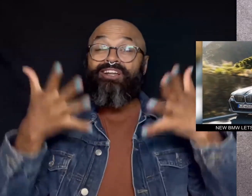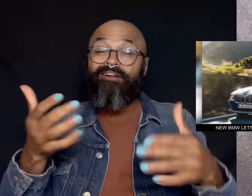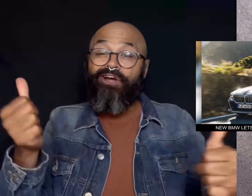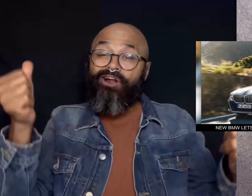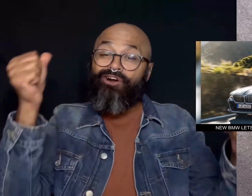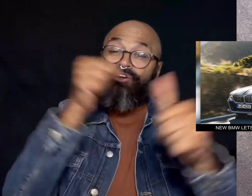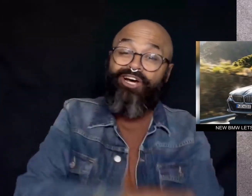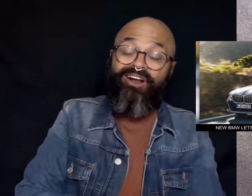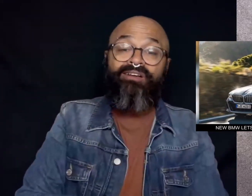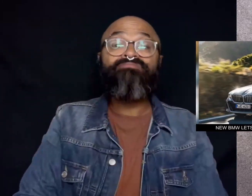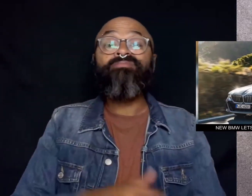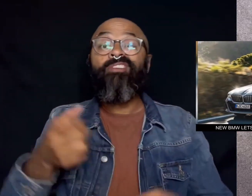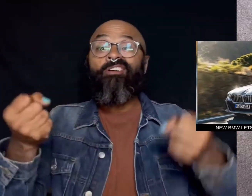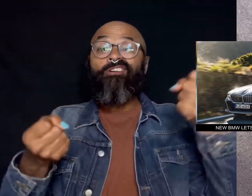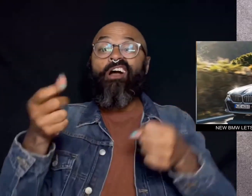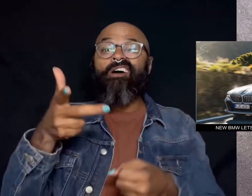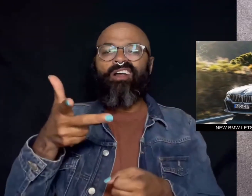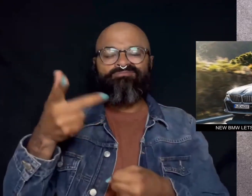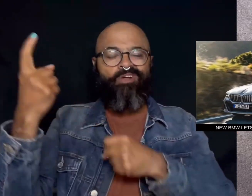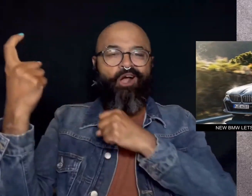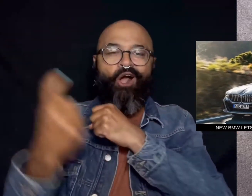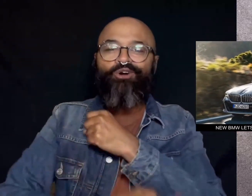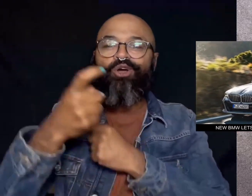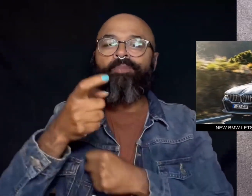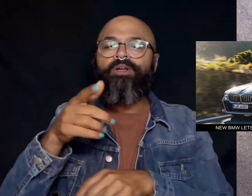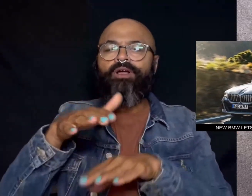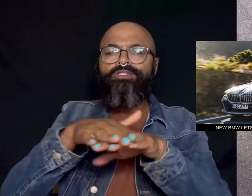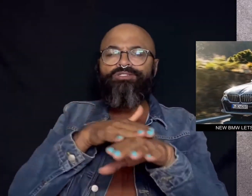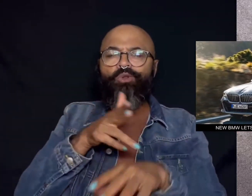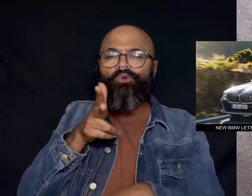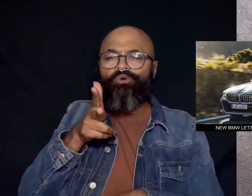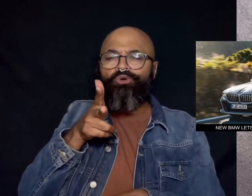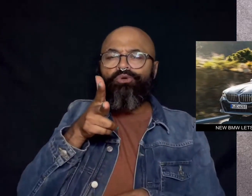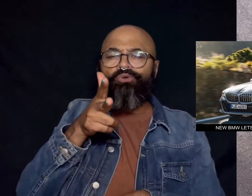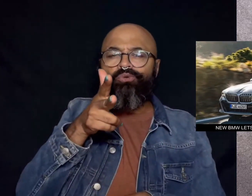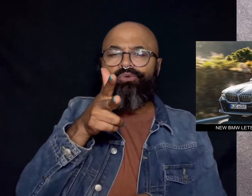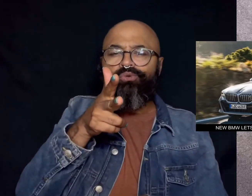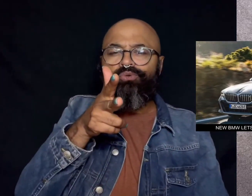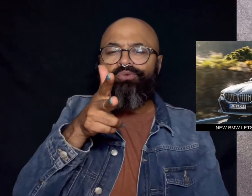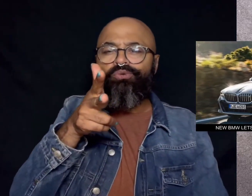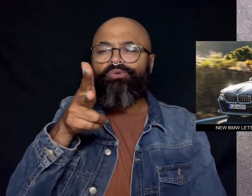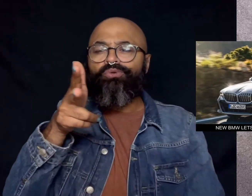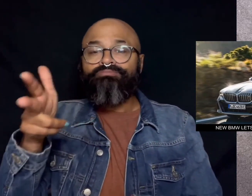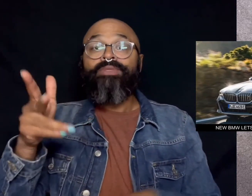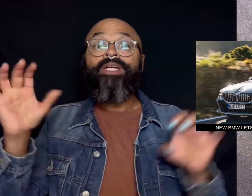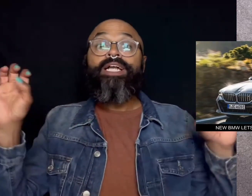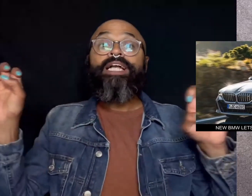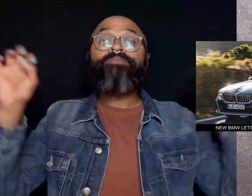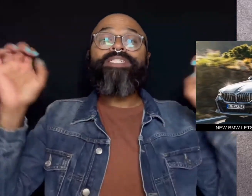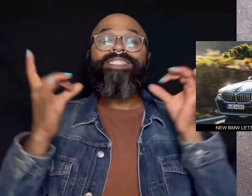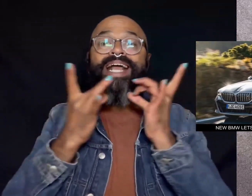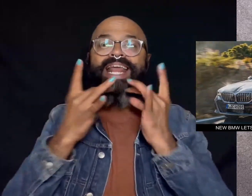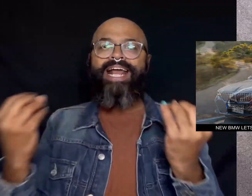and if the driver is drunk, the vehicle will automatically slow to a stop and turn